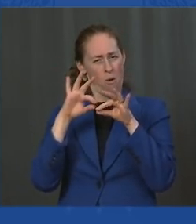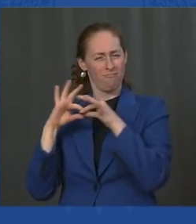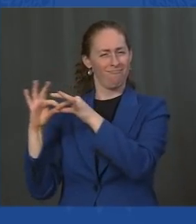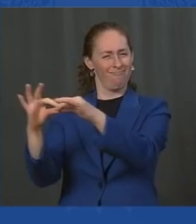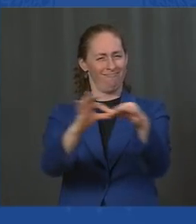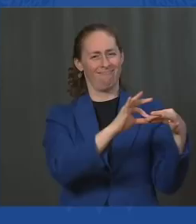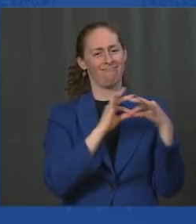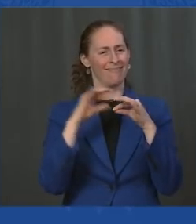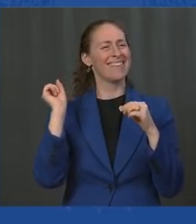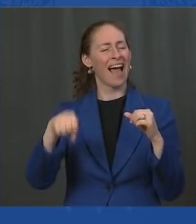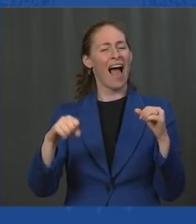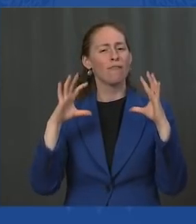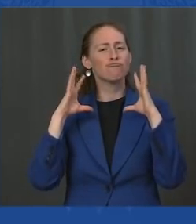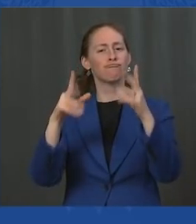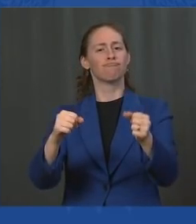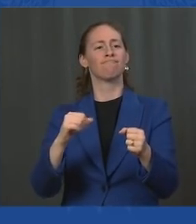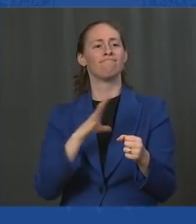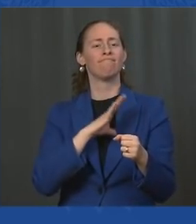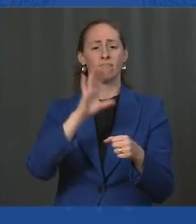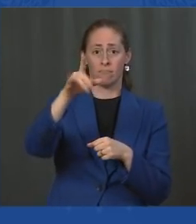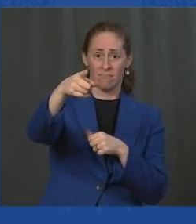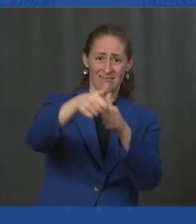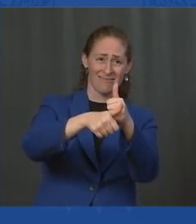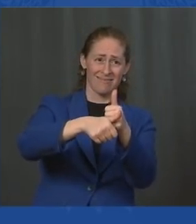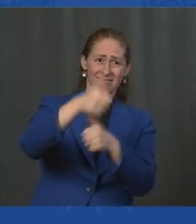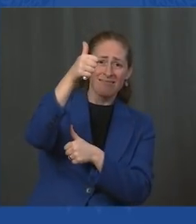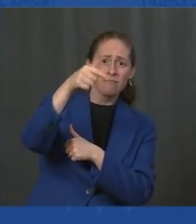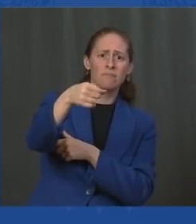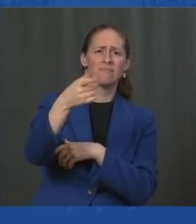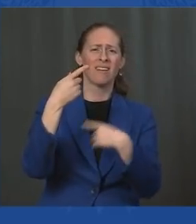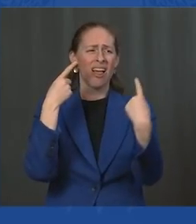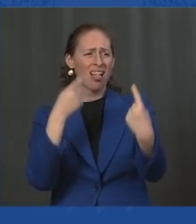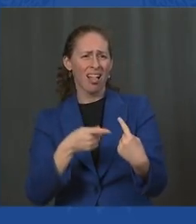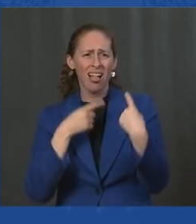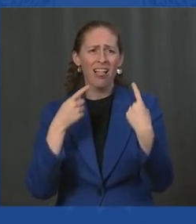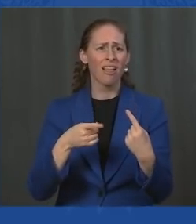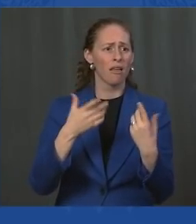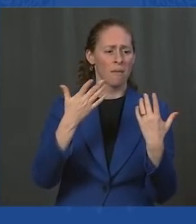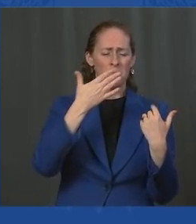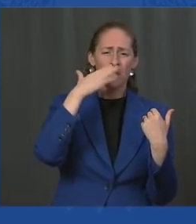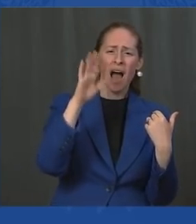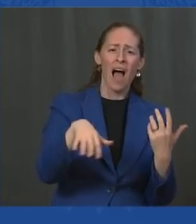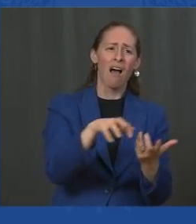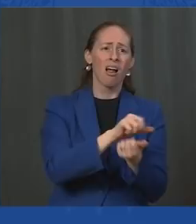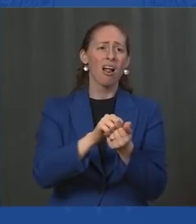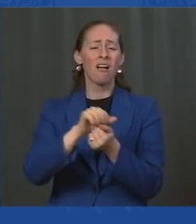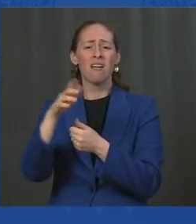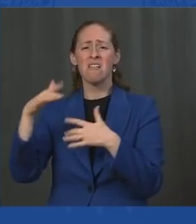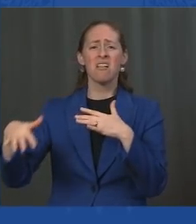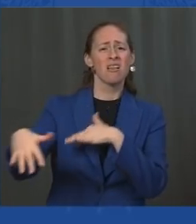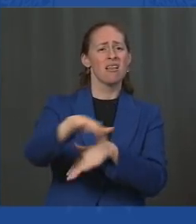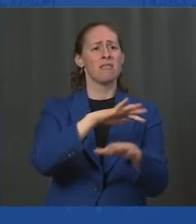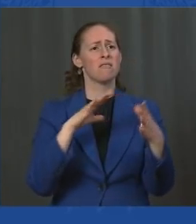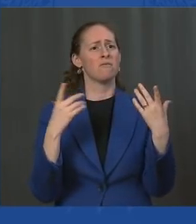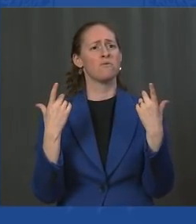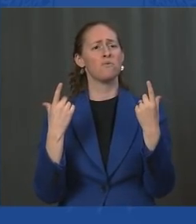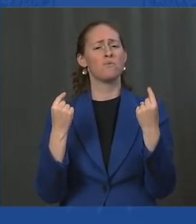all those struggling to deal with the aftermath of these storms and fires, I say: God bless you. Keep the faith.